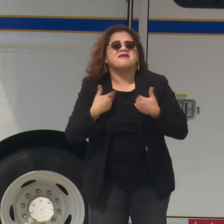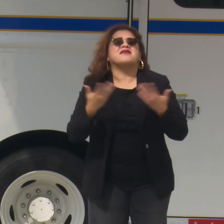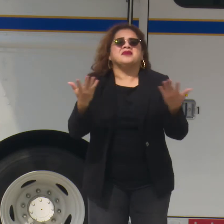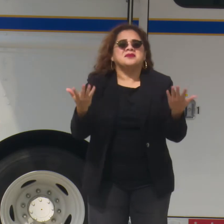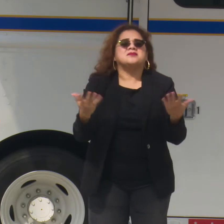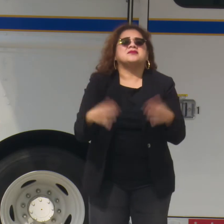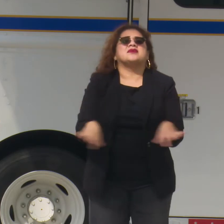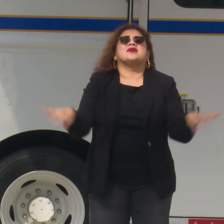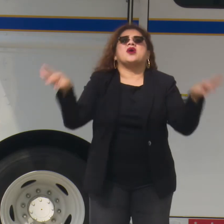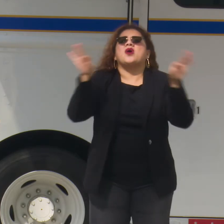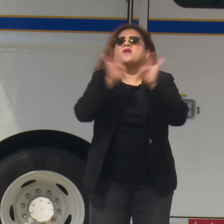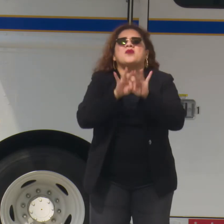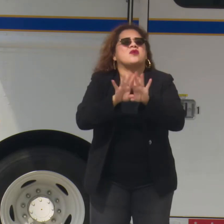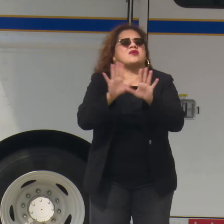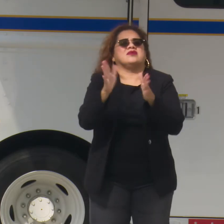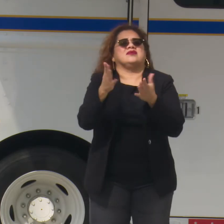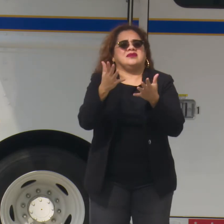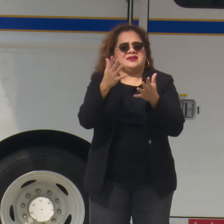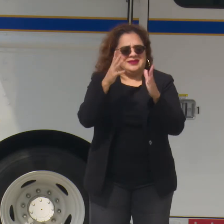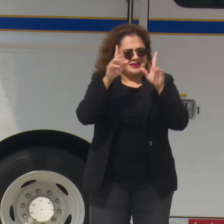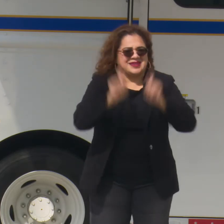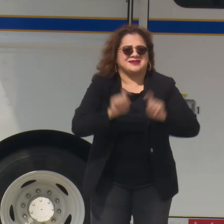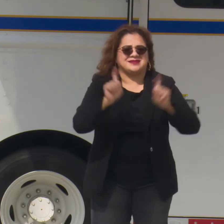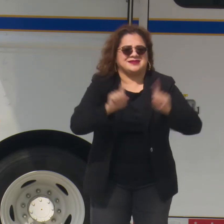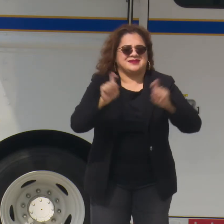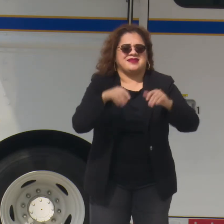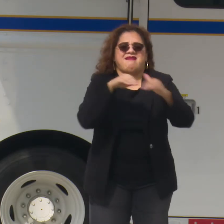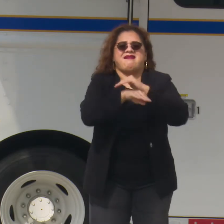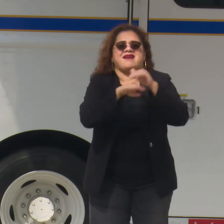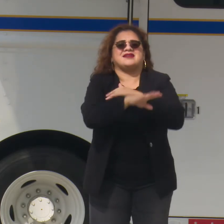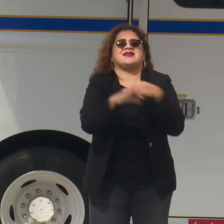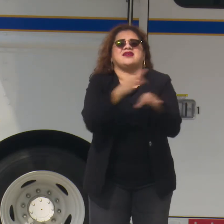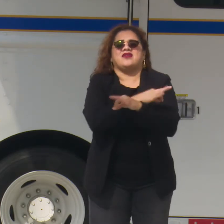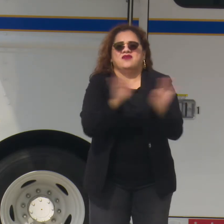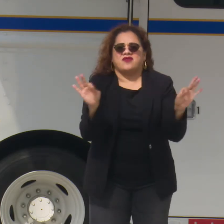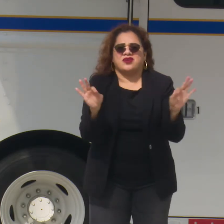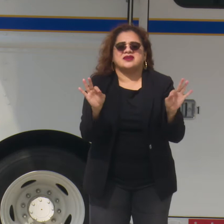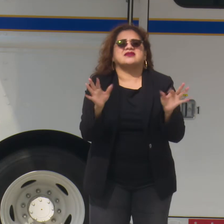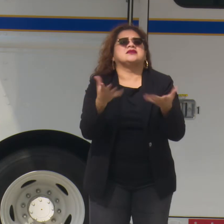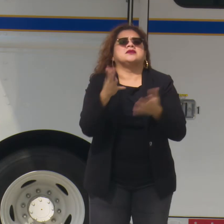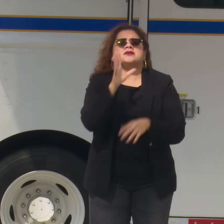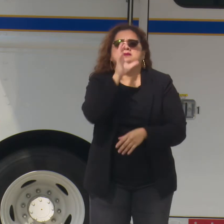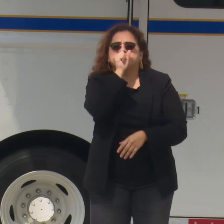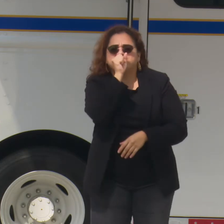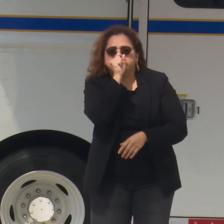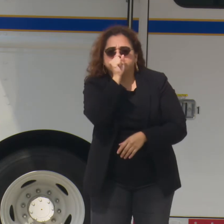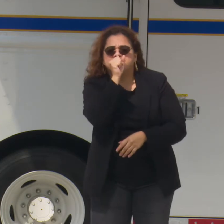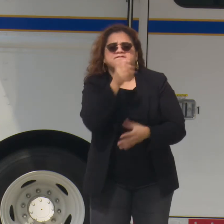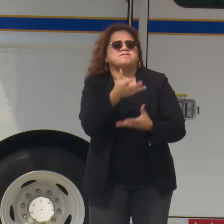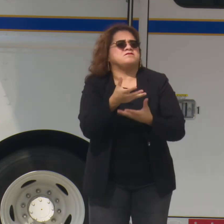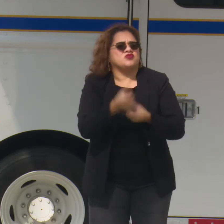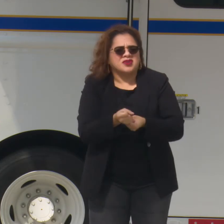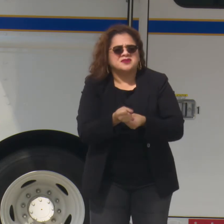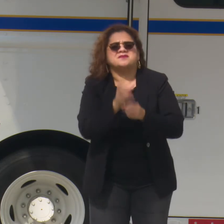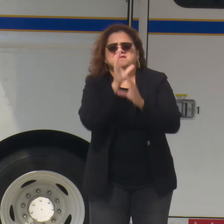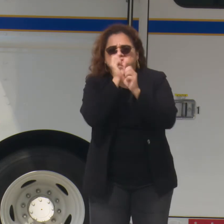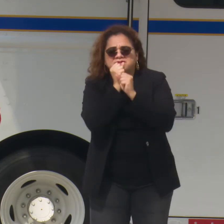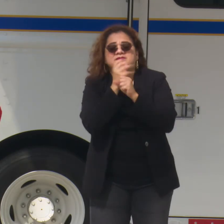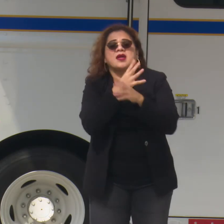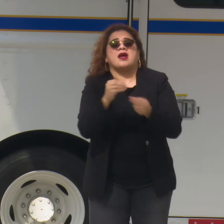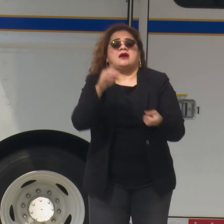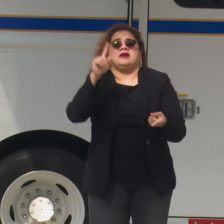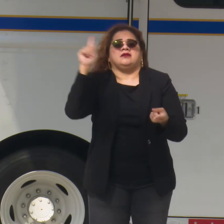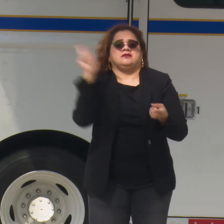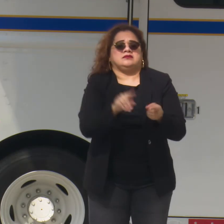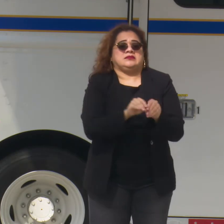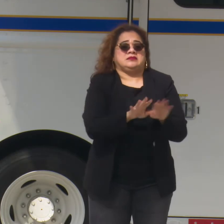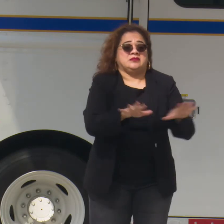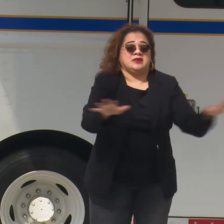get tested. It's easy, it's free, it's safe it's confidential, and it will save lives.